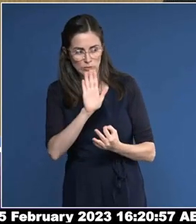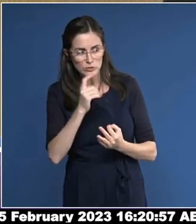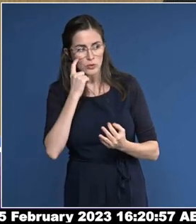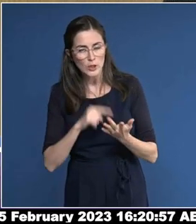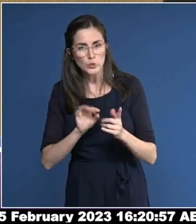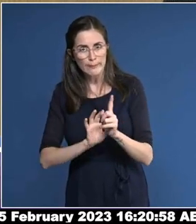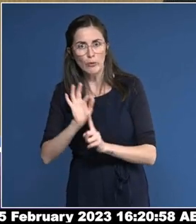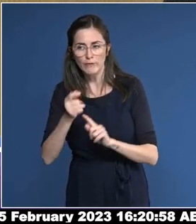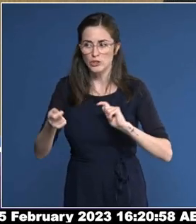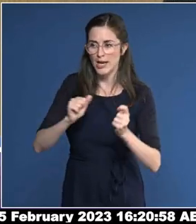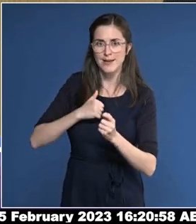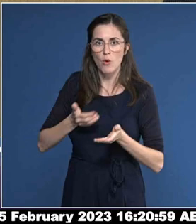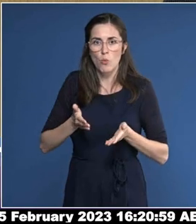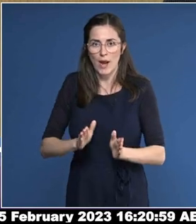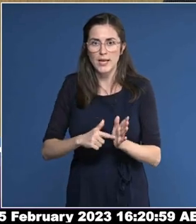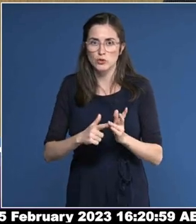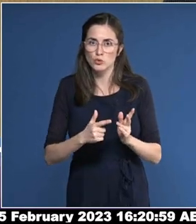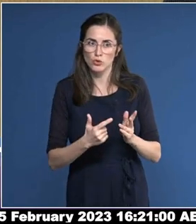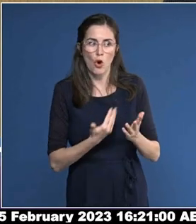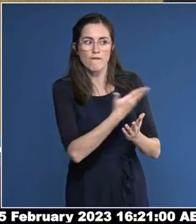Thank you. MS DOWSETT: What's the transition time on those 12?